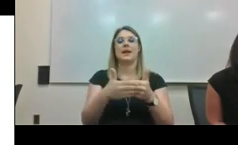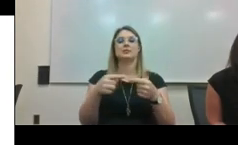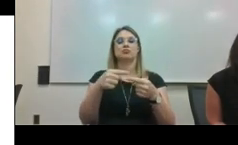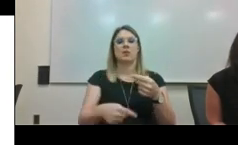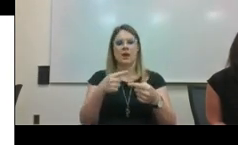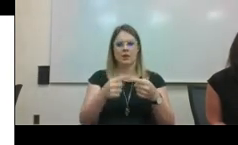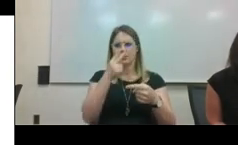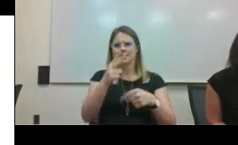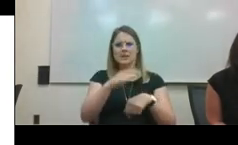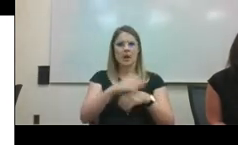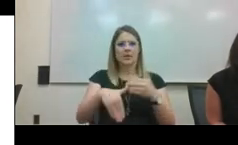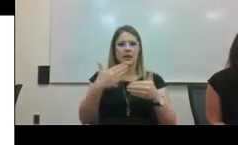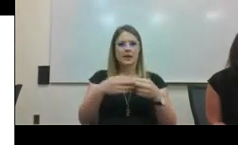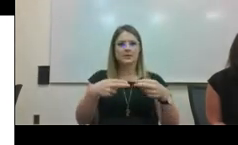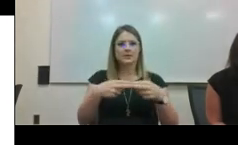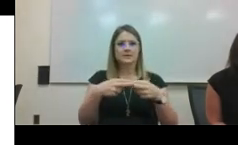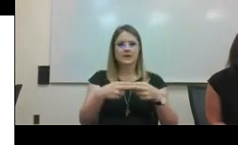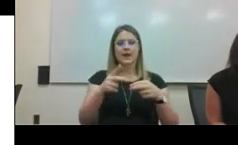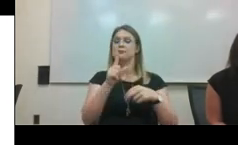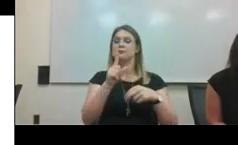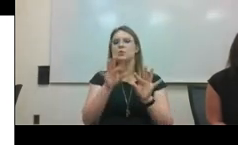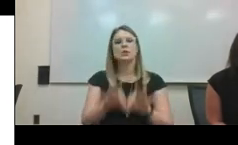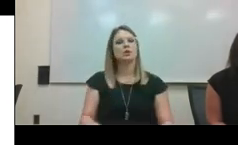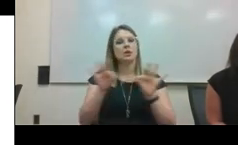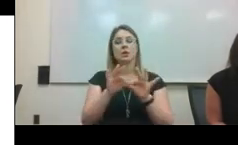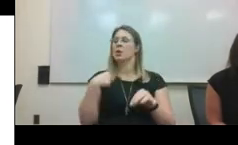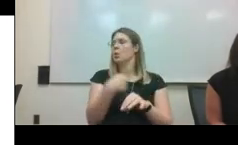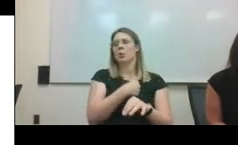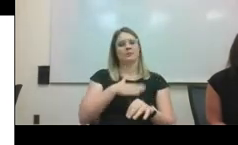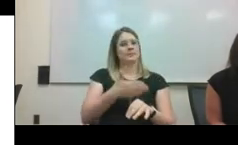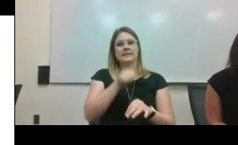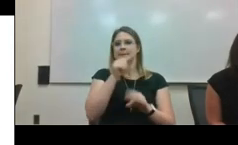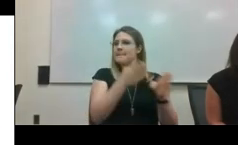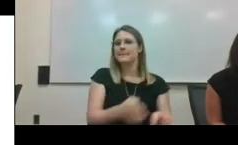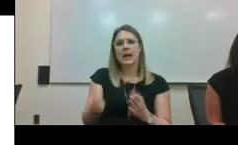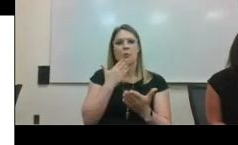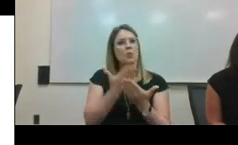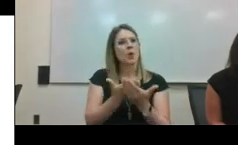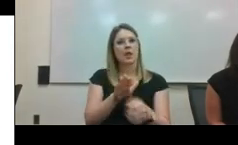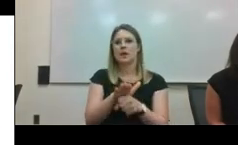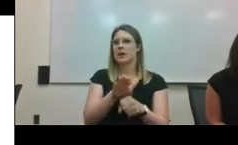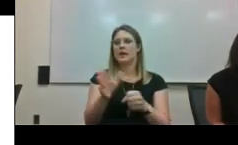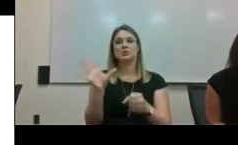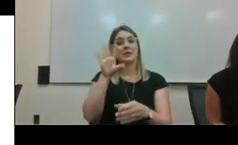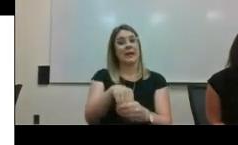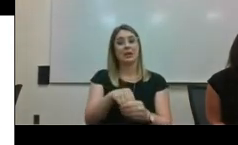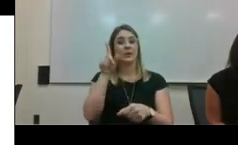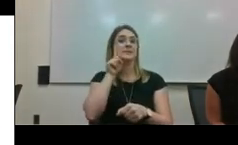I mean, that's just really critical is we didn't plan well enough to have deaf people included in the whole process, to be honest.